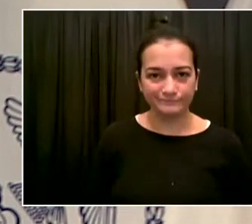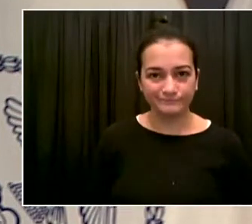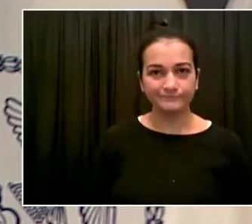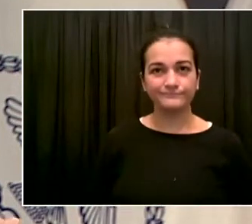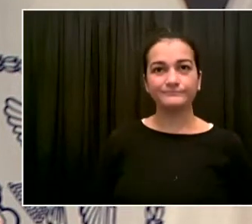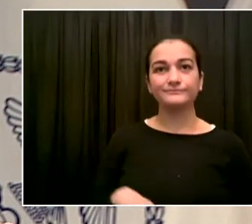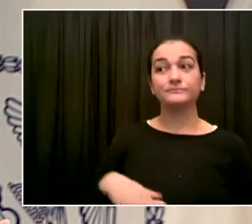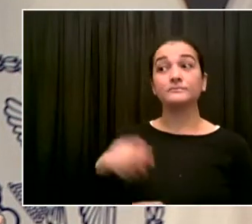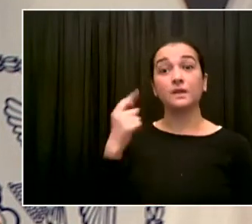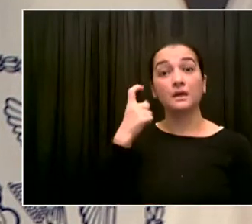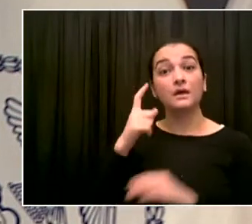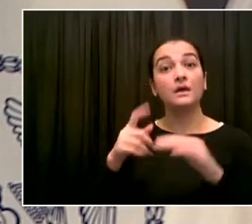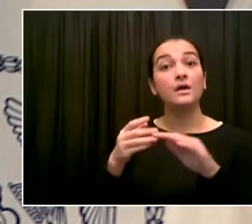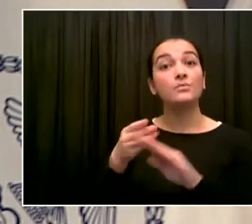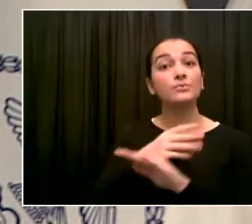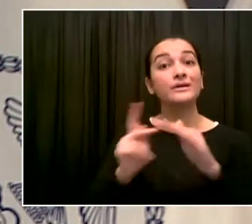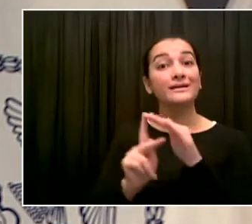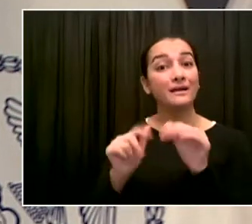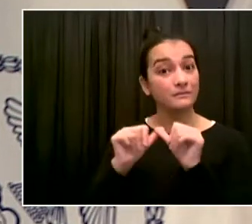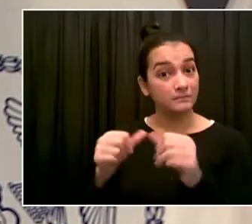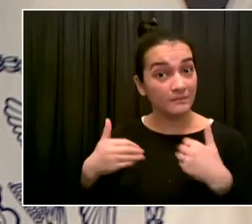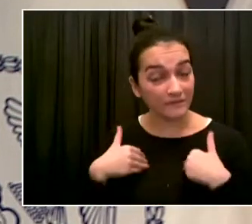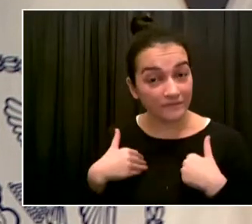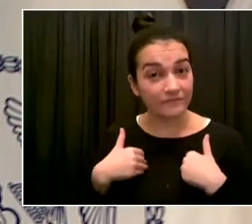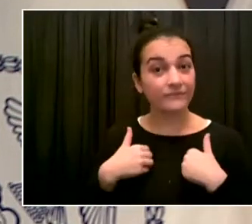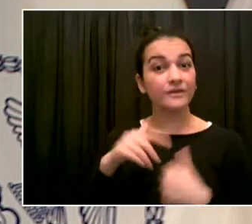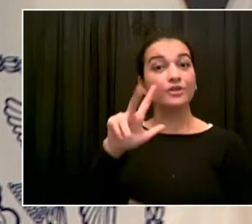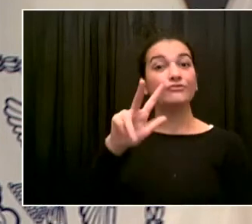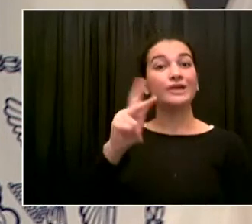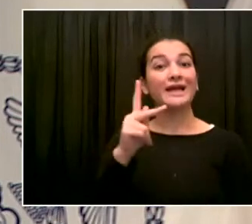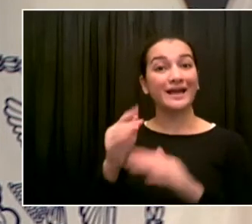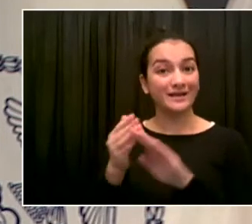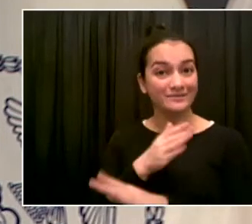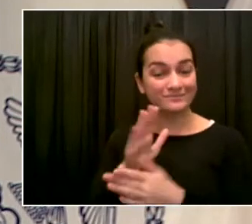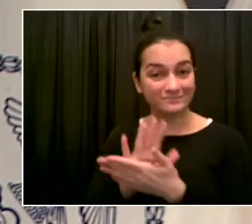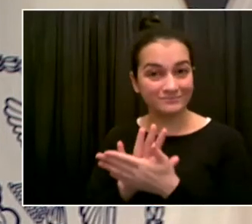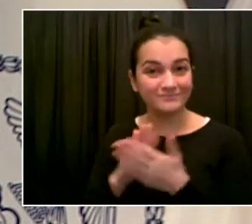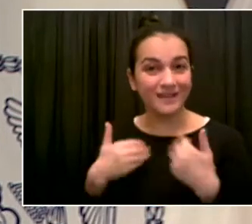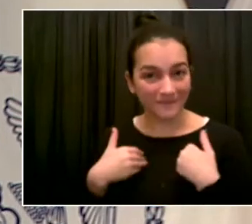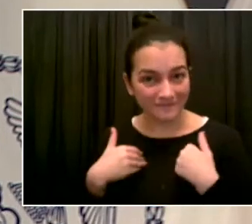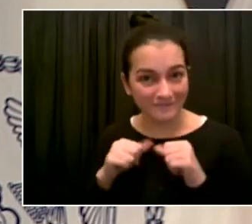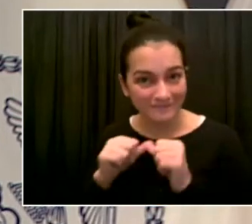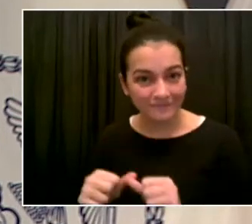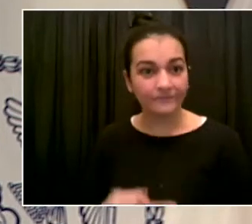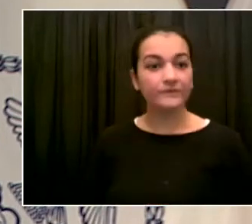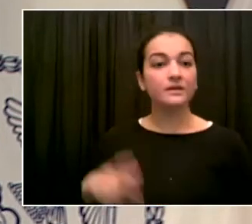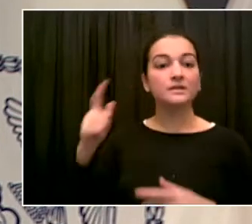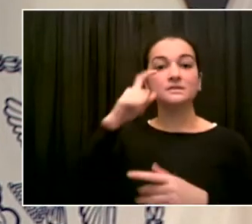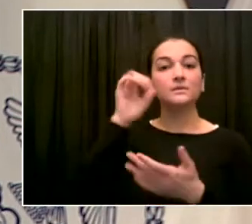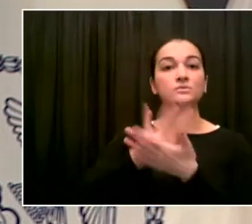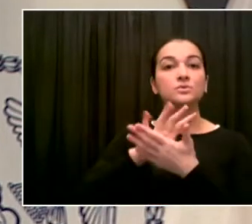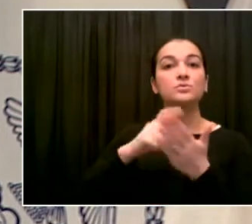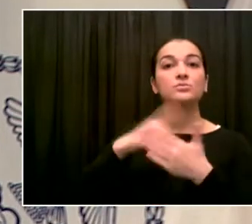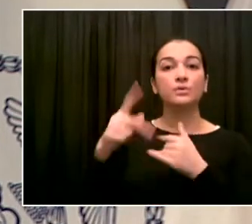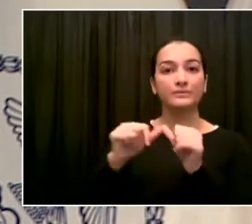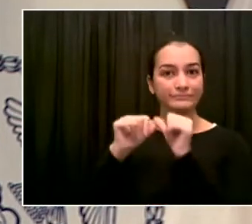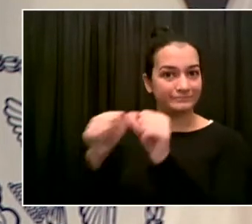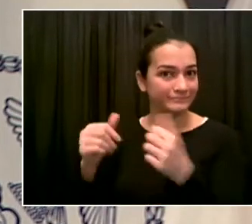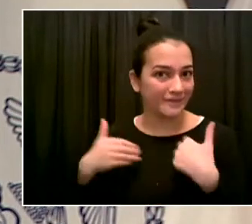MGAEBES CAUSE PRE-K CONTINUES, 3K CONTINUES AND AFTERSCHOOL CONTINUES AND I